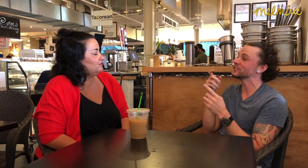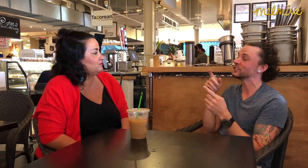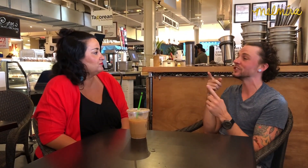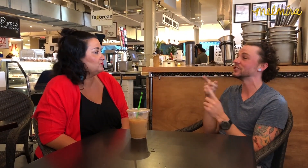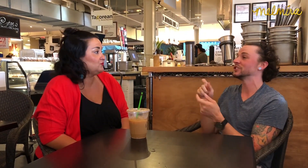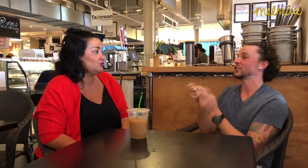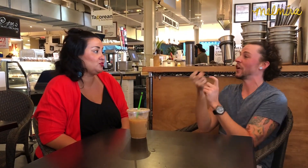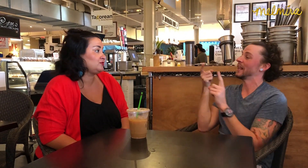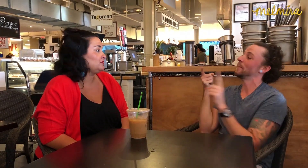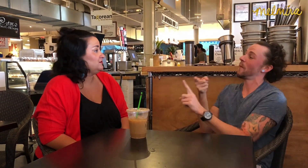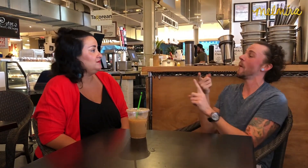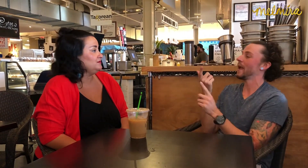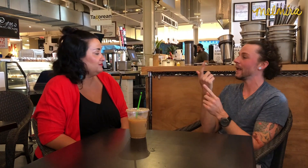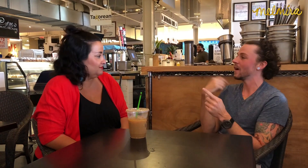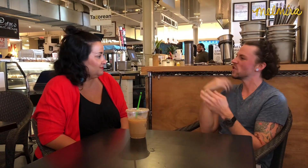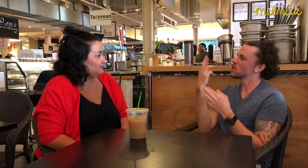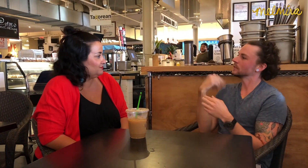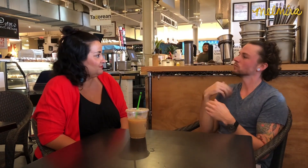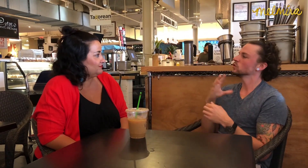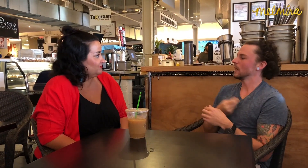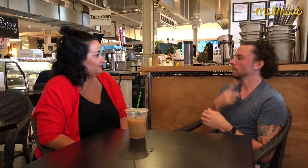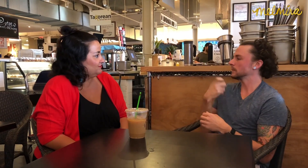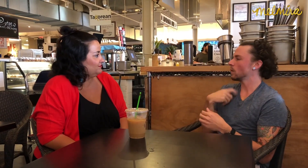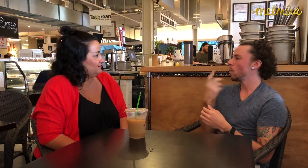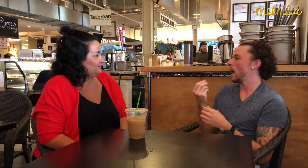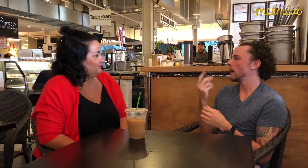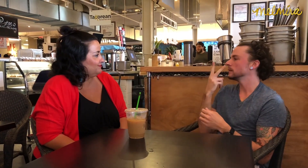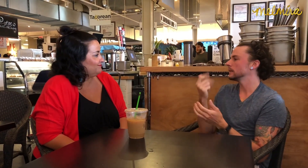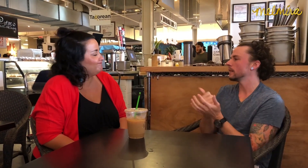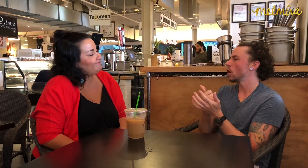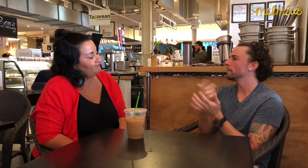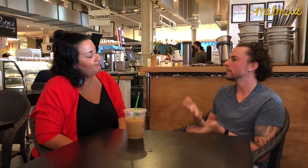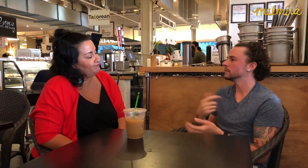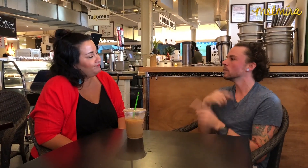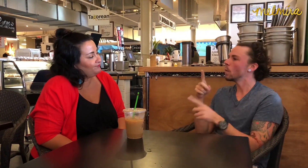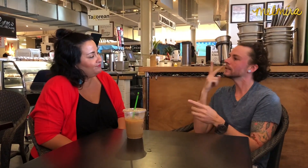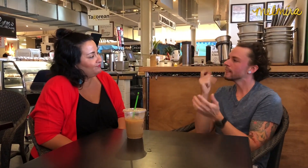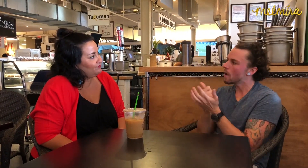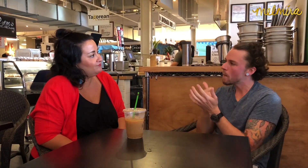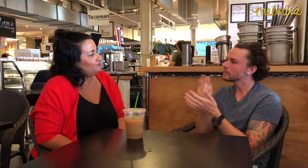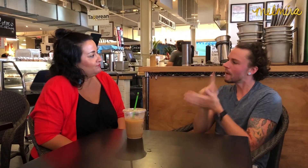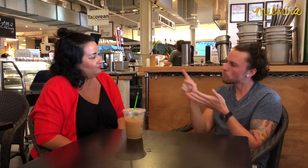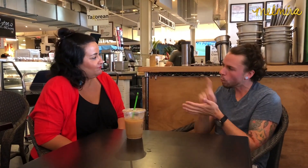my turning point in realizing that I was transgender. I went to the therapist every week